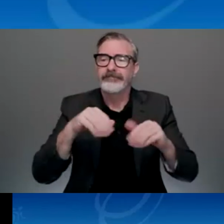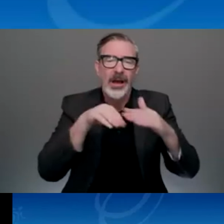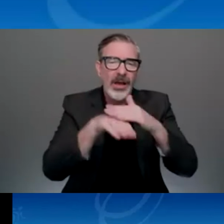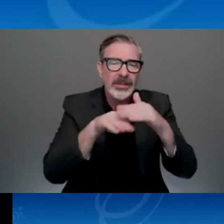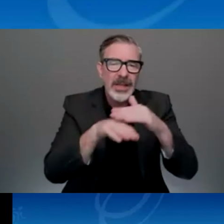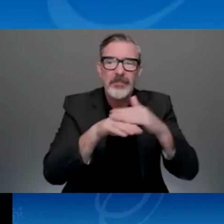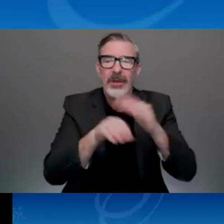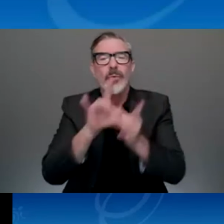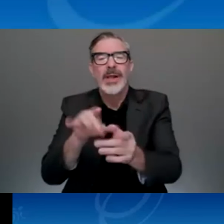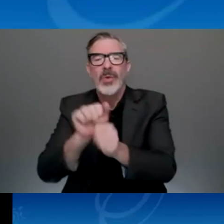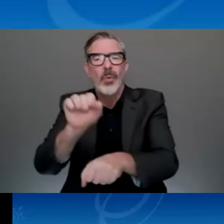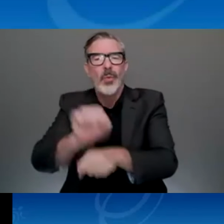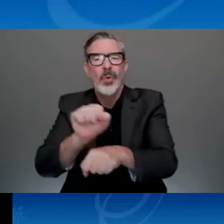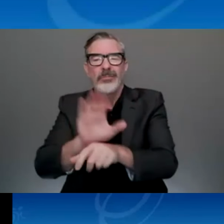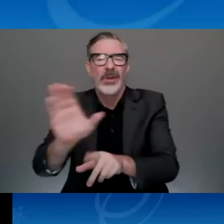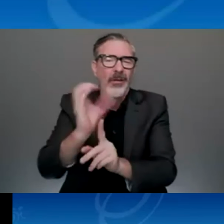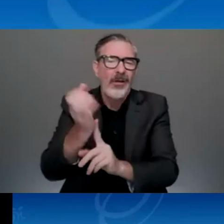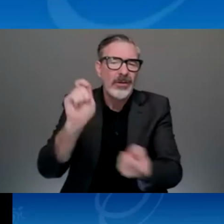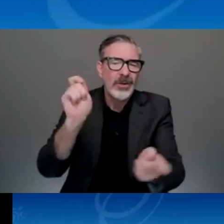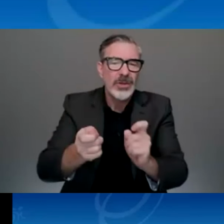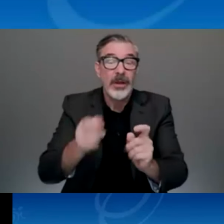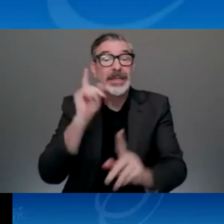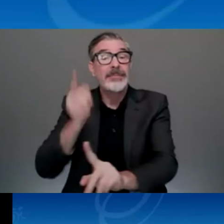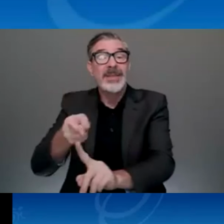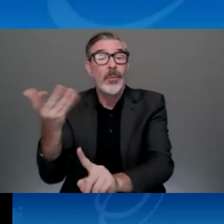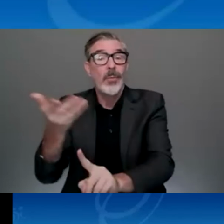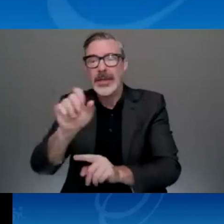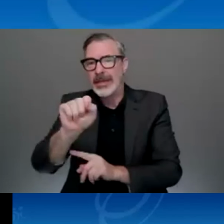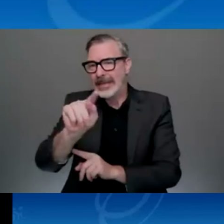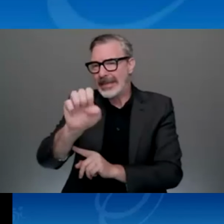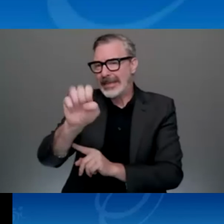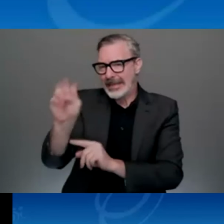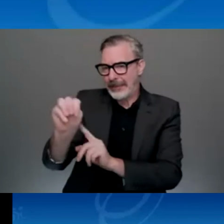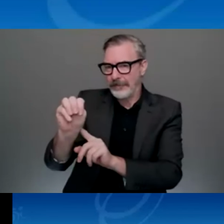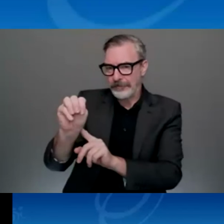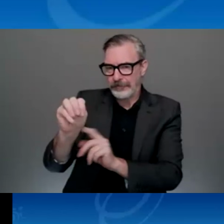particularly in the context of STEM, science, technology, engineering, mathematics and health care.